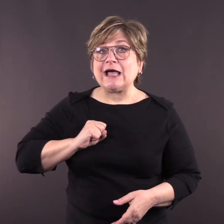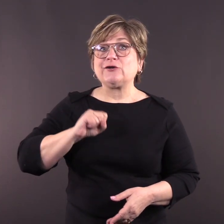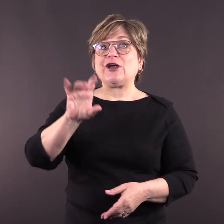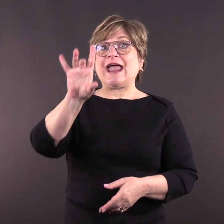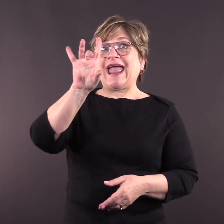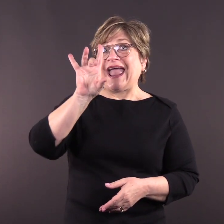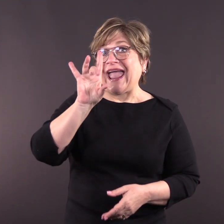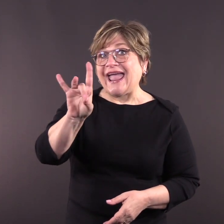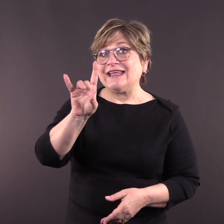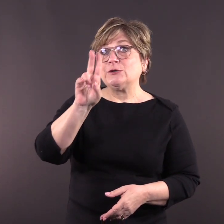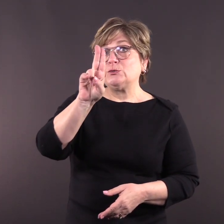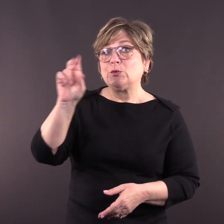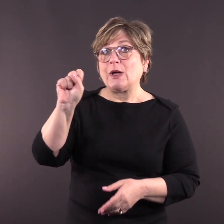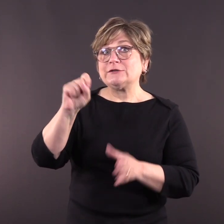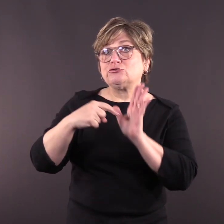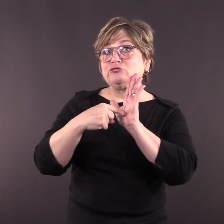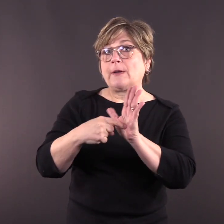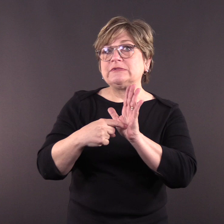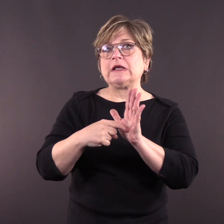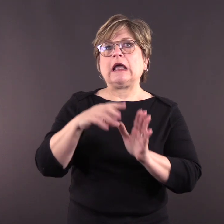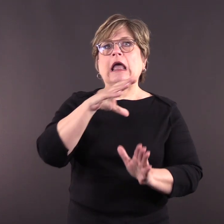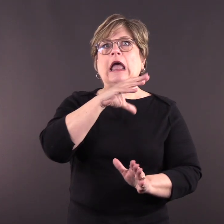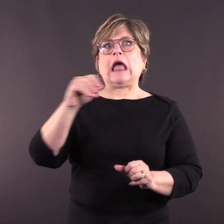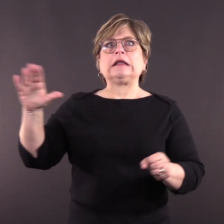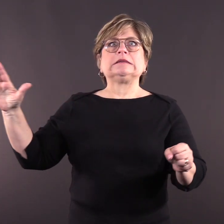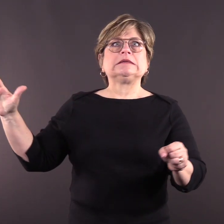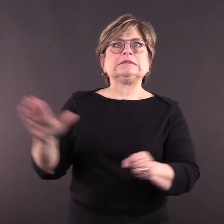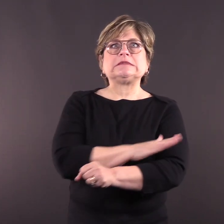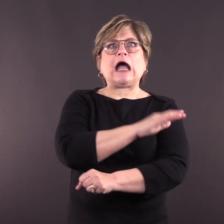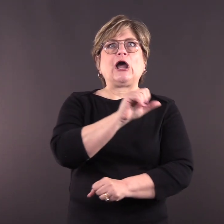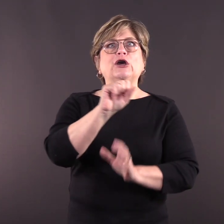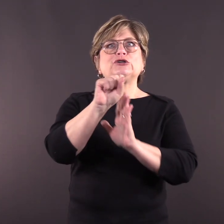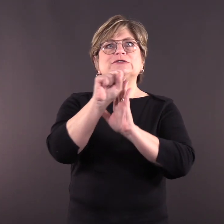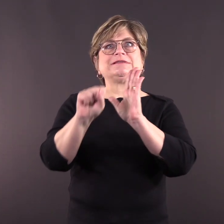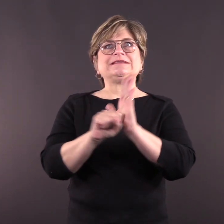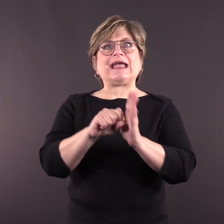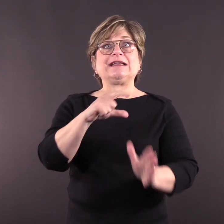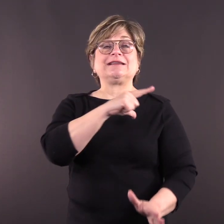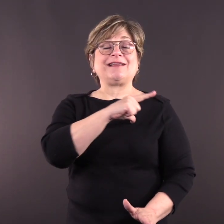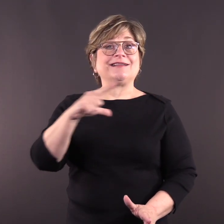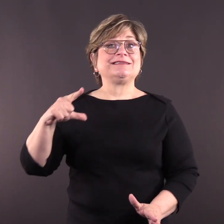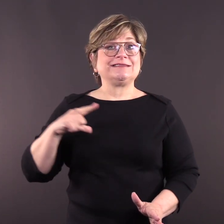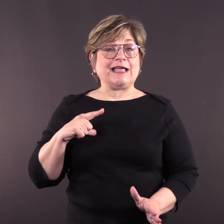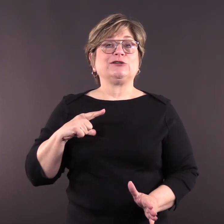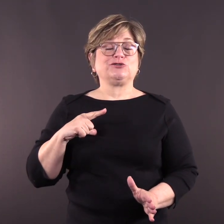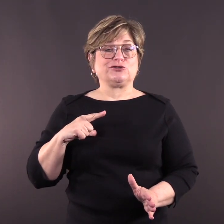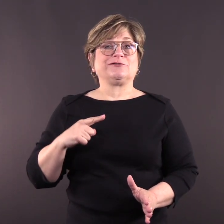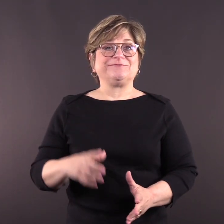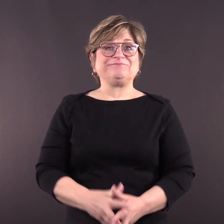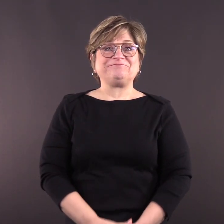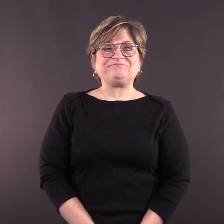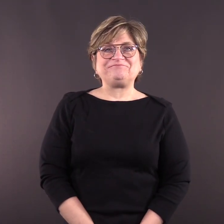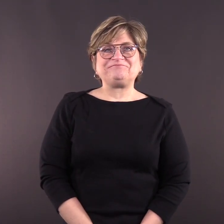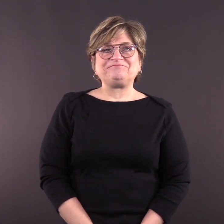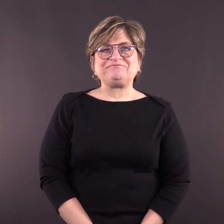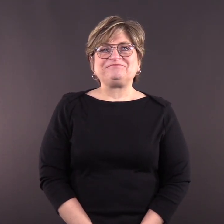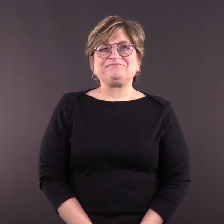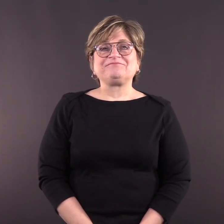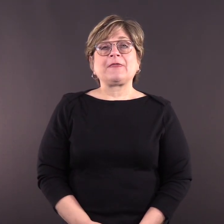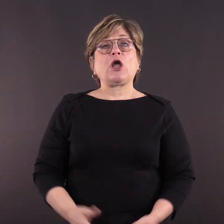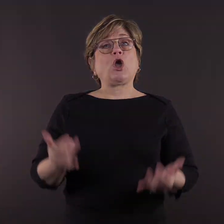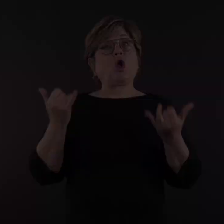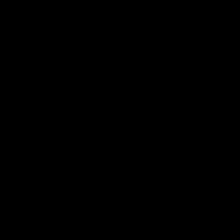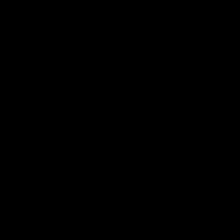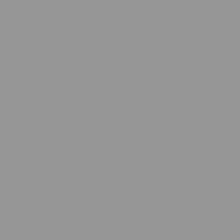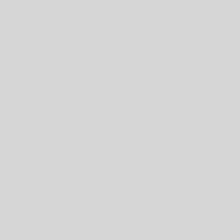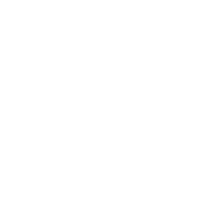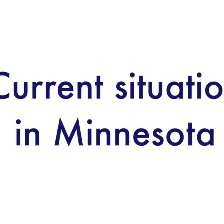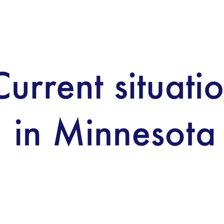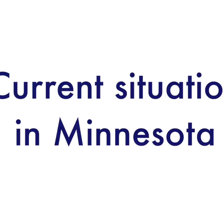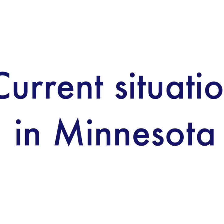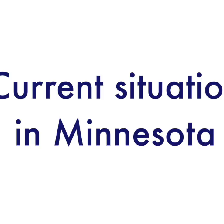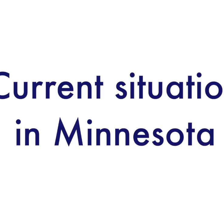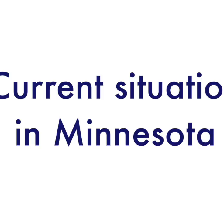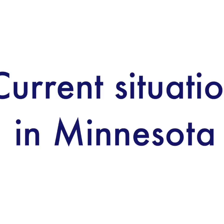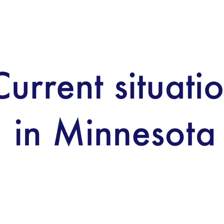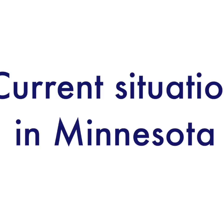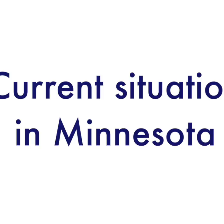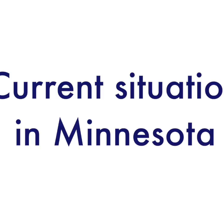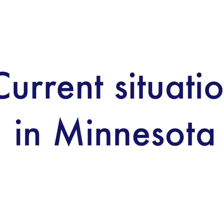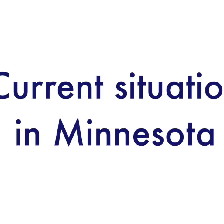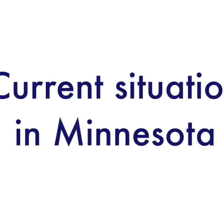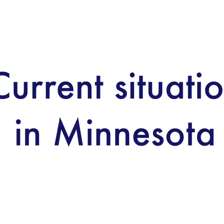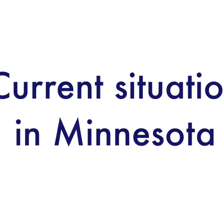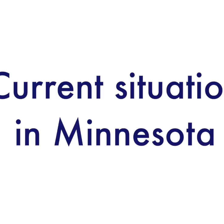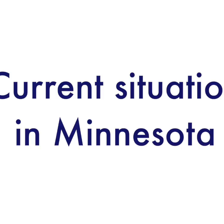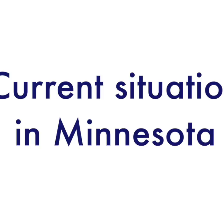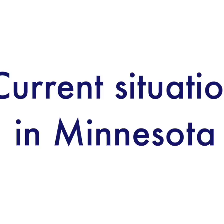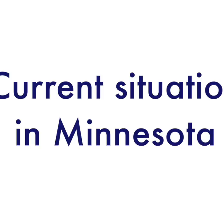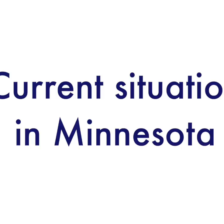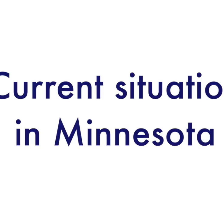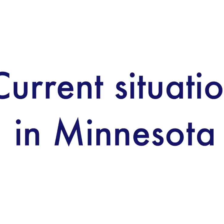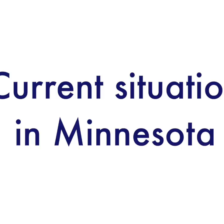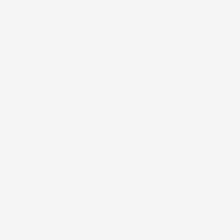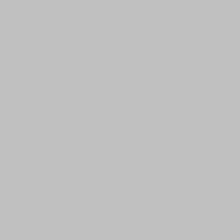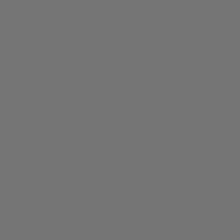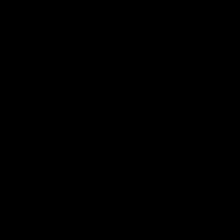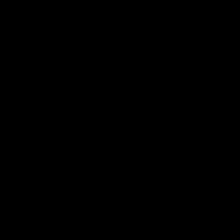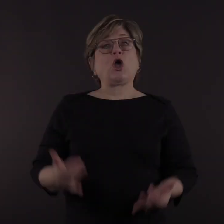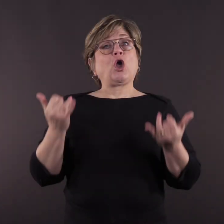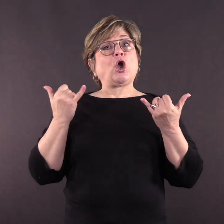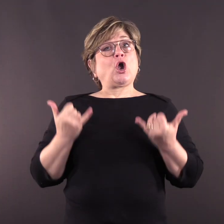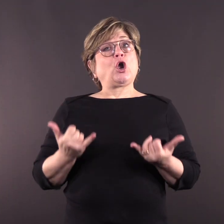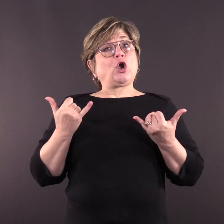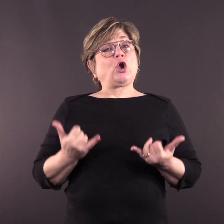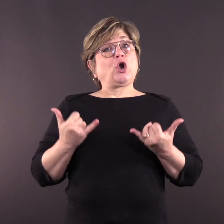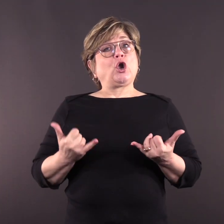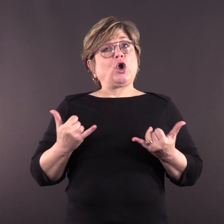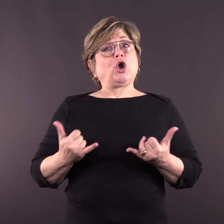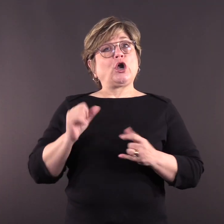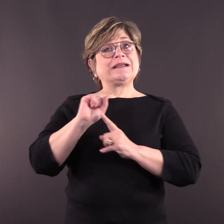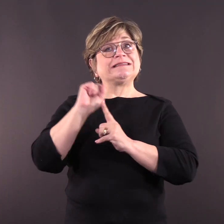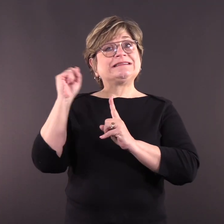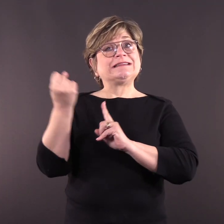one U.S. Senator, eight U.S. Representatives, and the entire State Legislature.